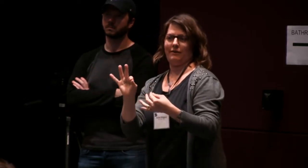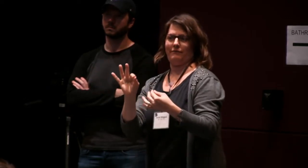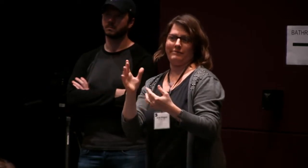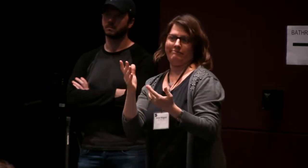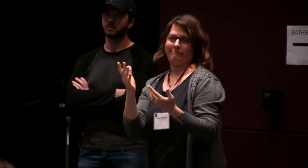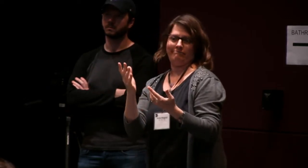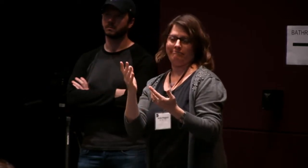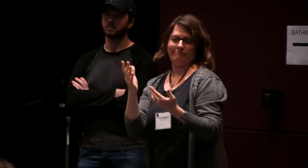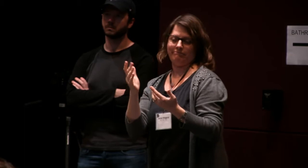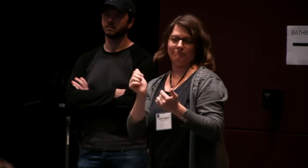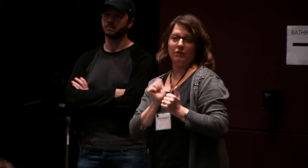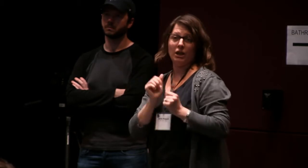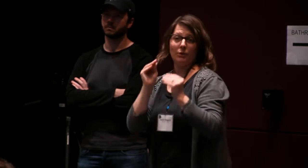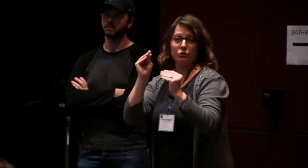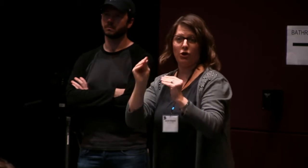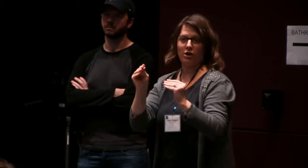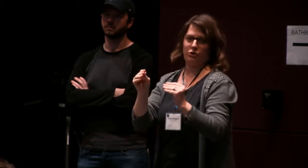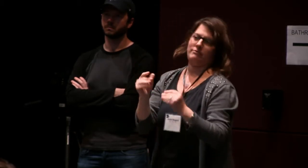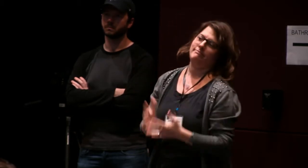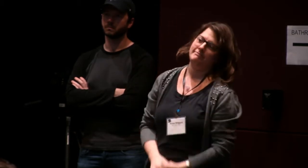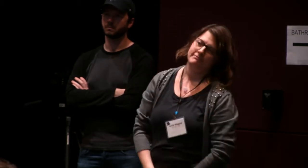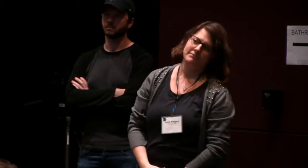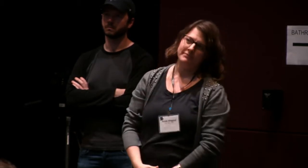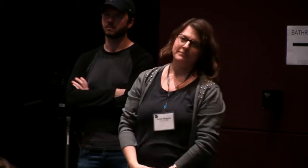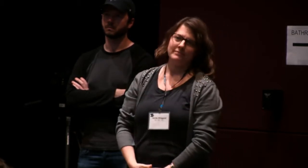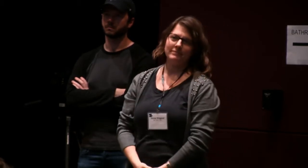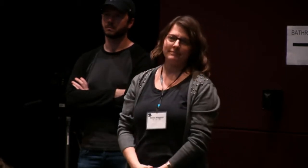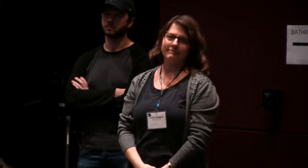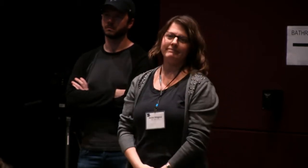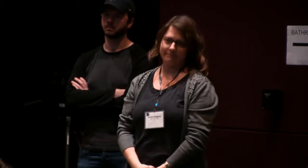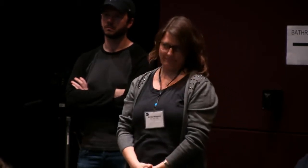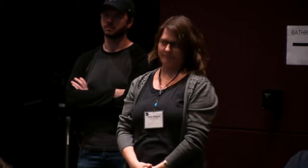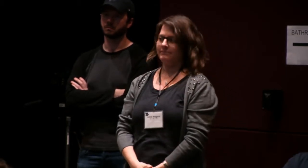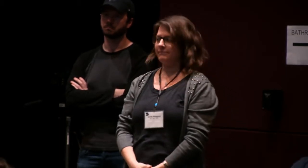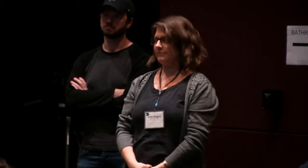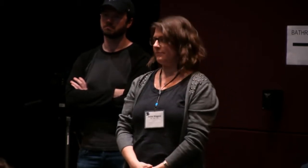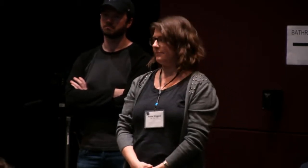So, that's another gap that I'm thinking about of how we can fill opportunities for deaf people.